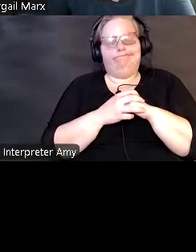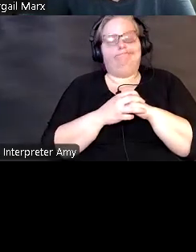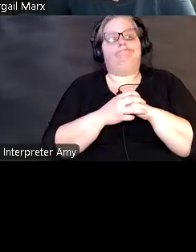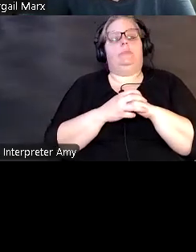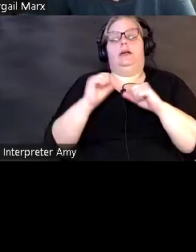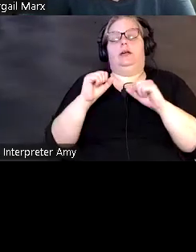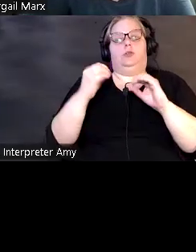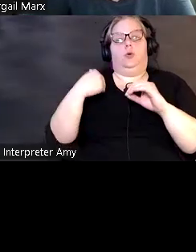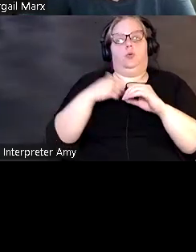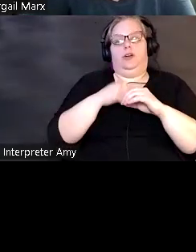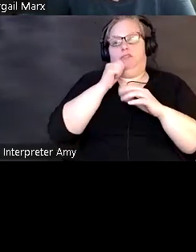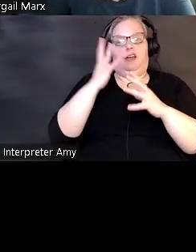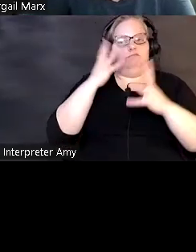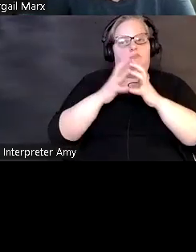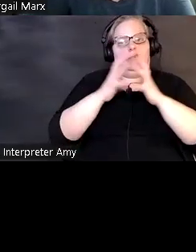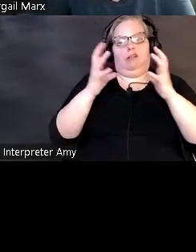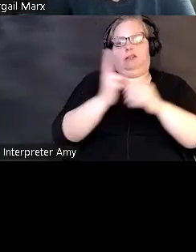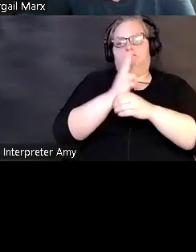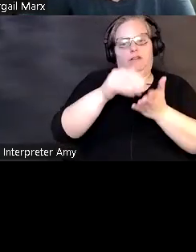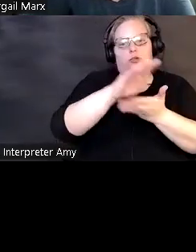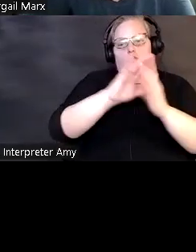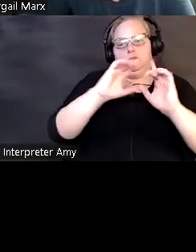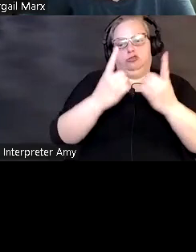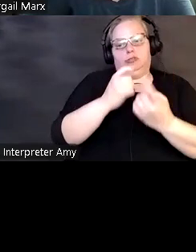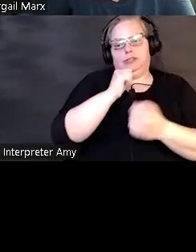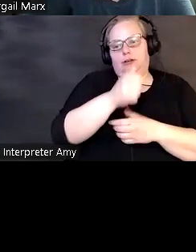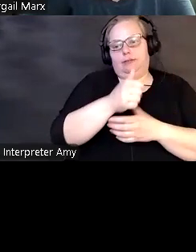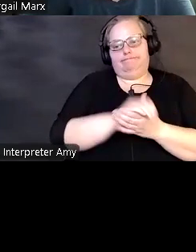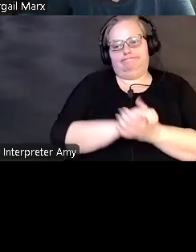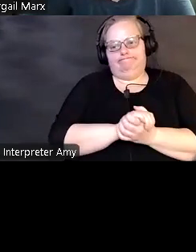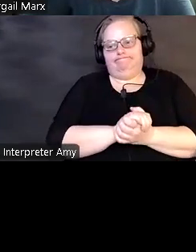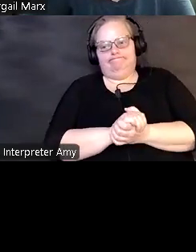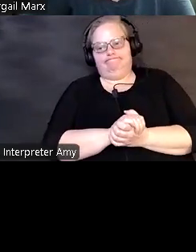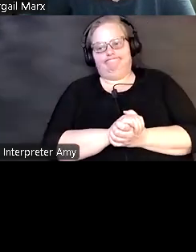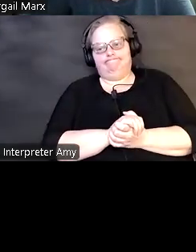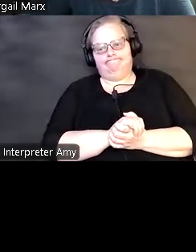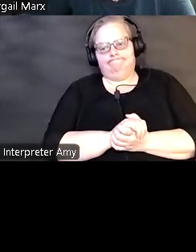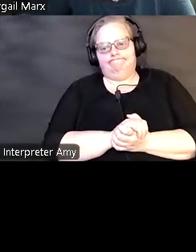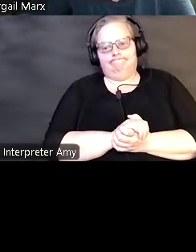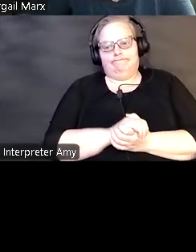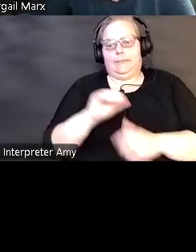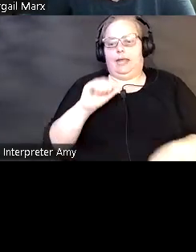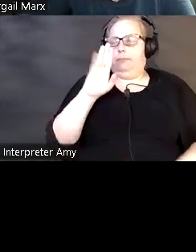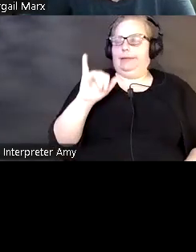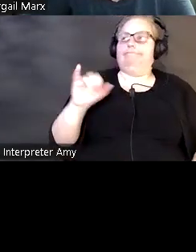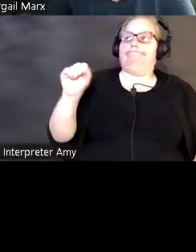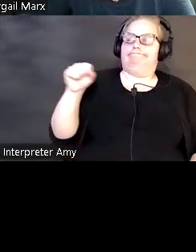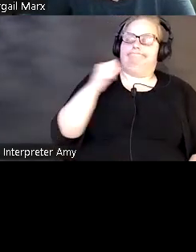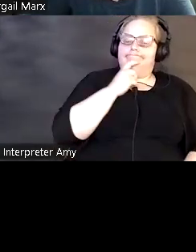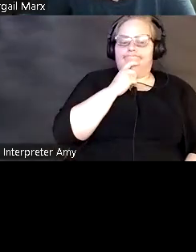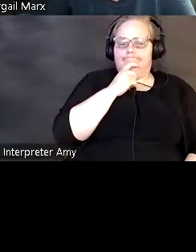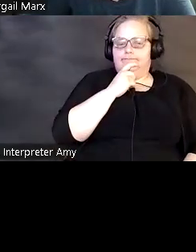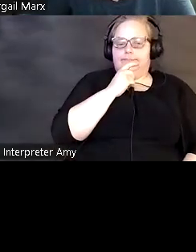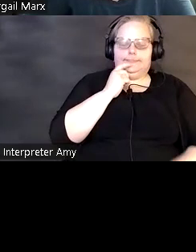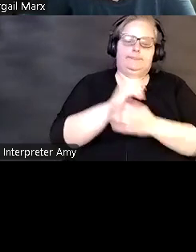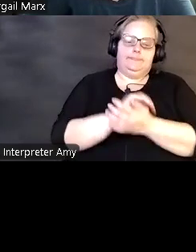school district at all. >> Abby: Yes.